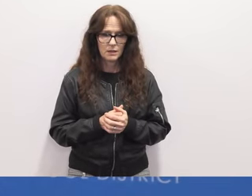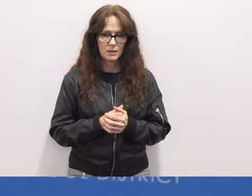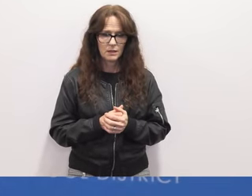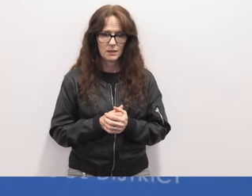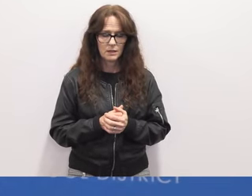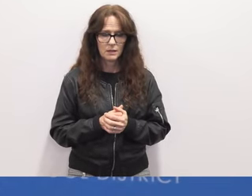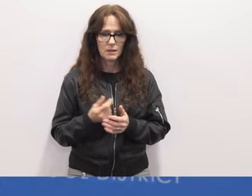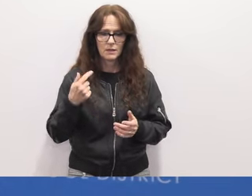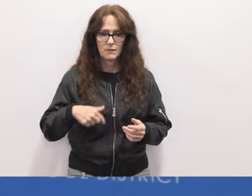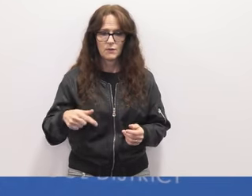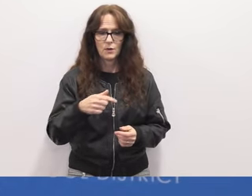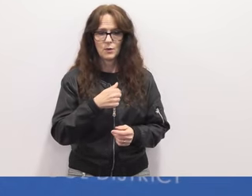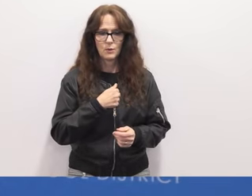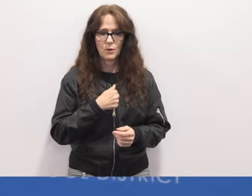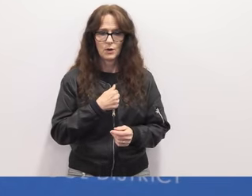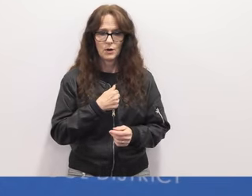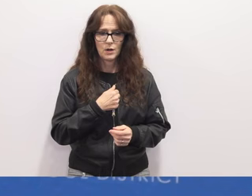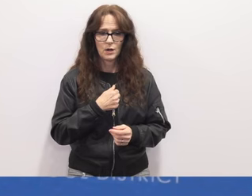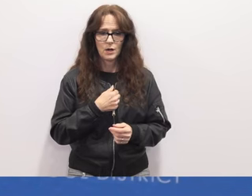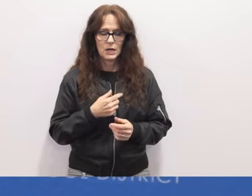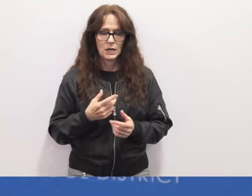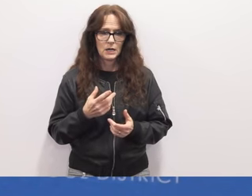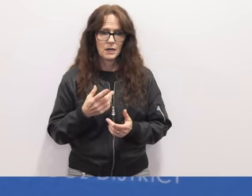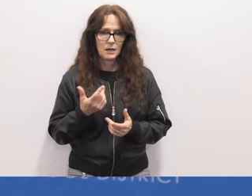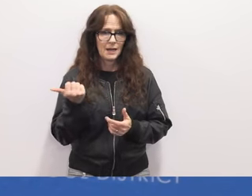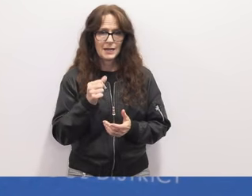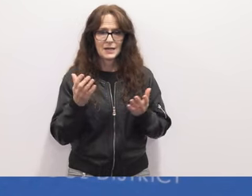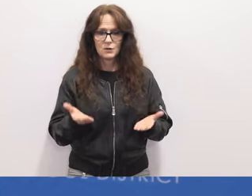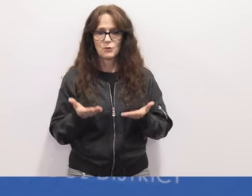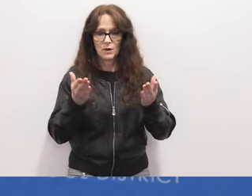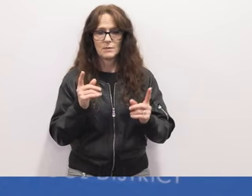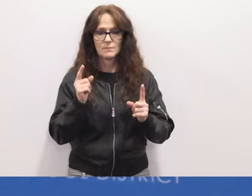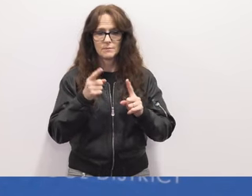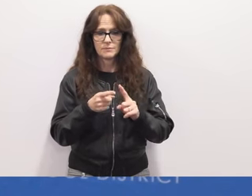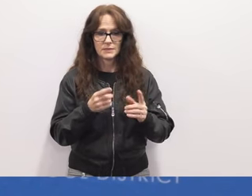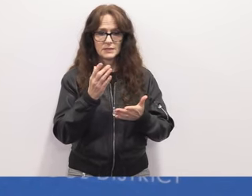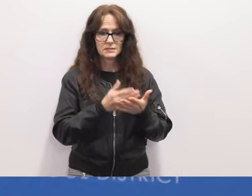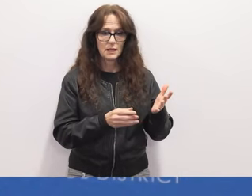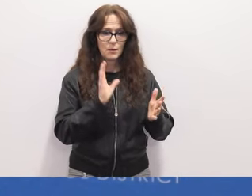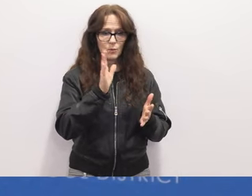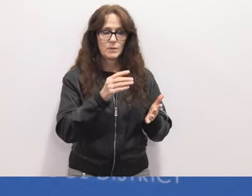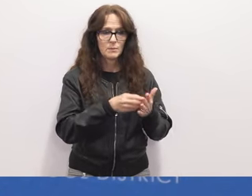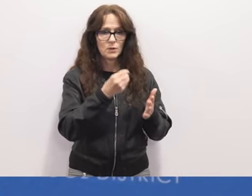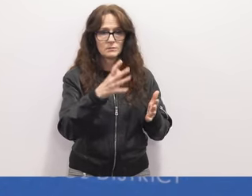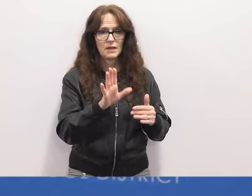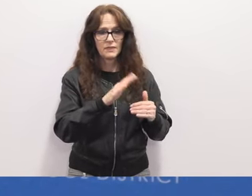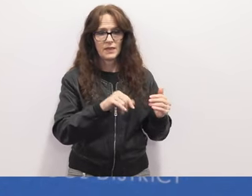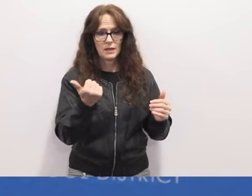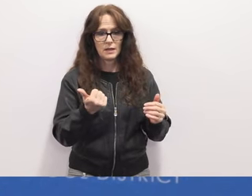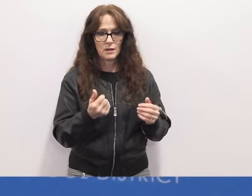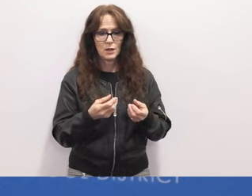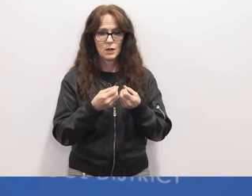recommended goal, but, you know, some will be more expensive than others. You know, we're about to lose a bunch of federal funding